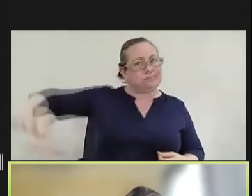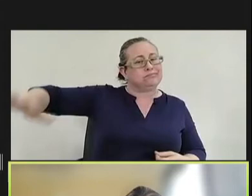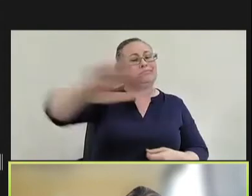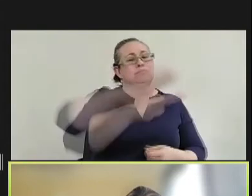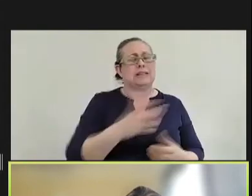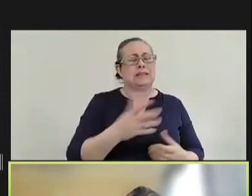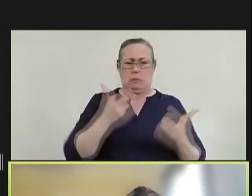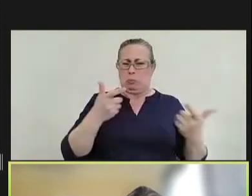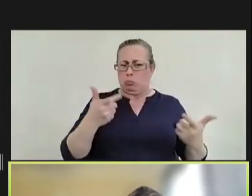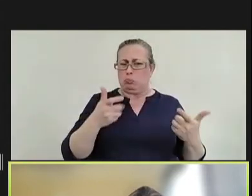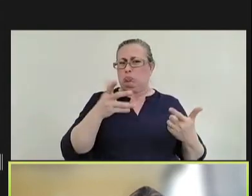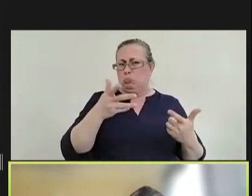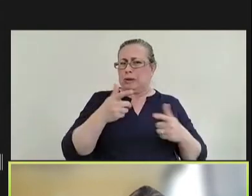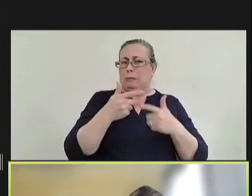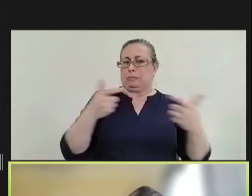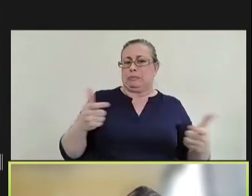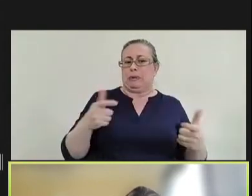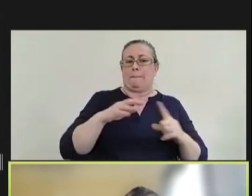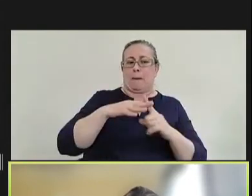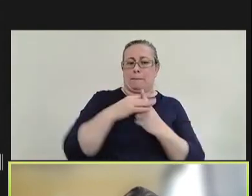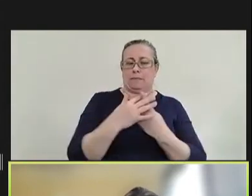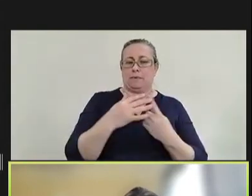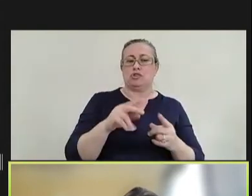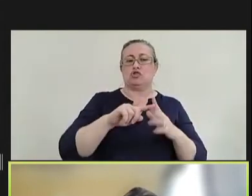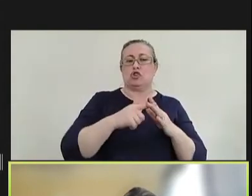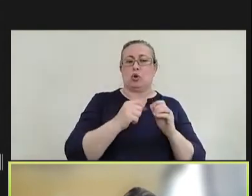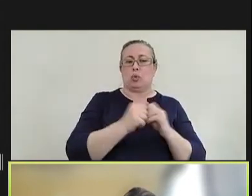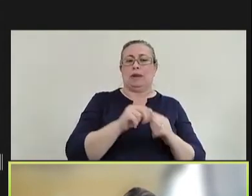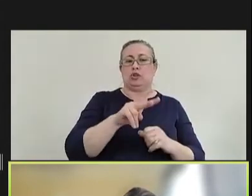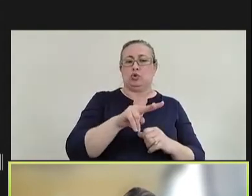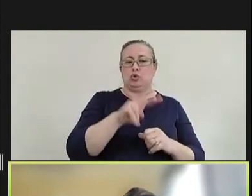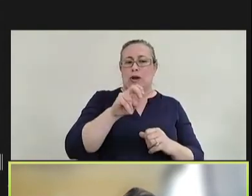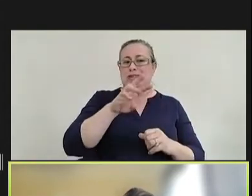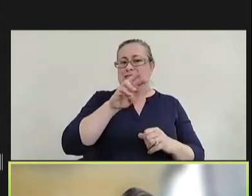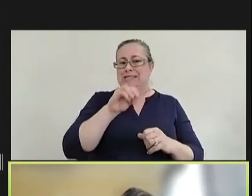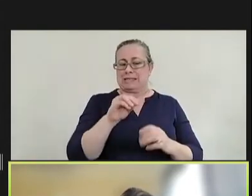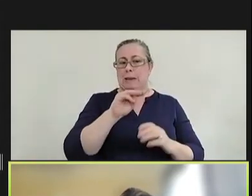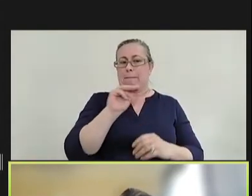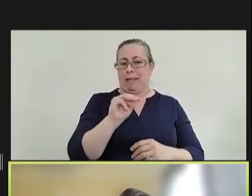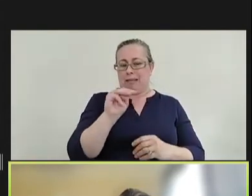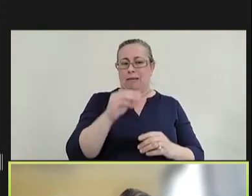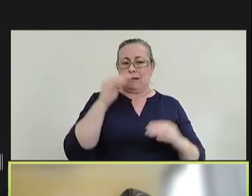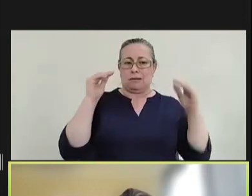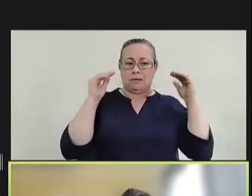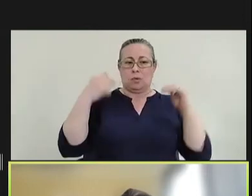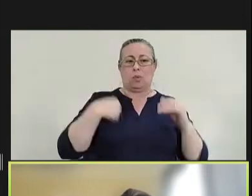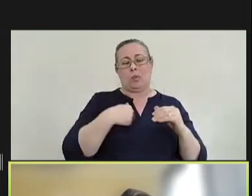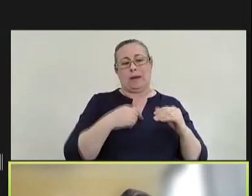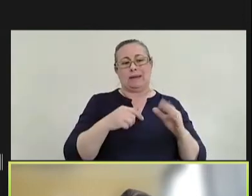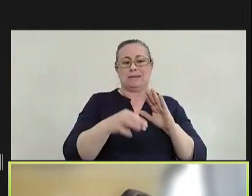so we started with approximately 260 million adults, and we defined that as 18 plus. And